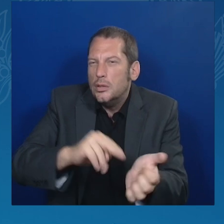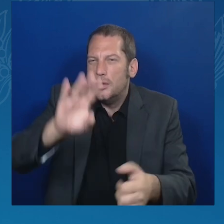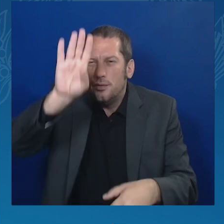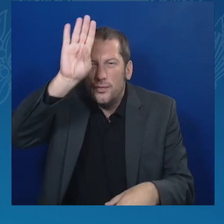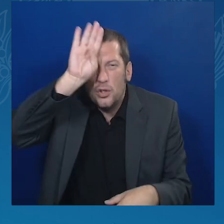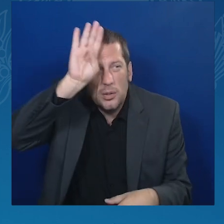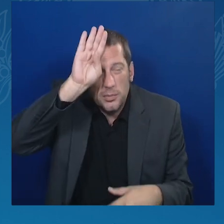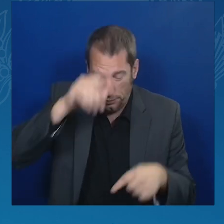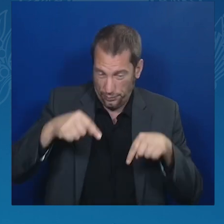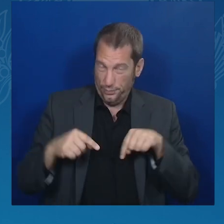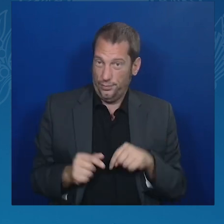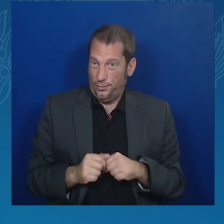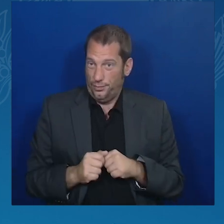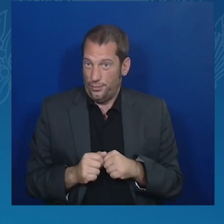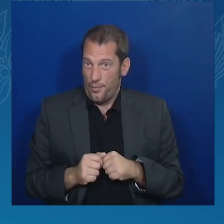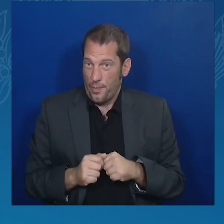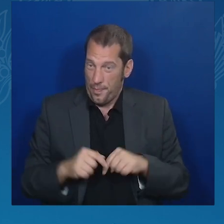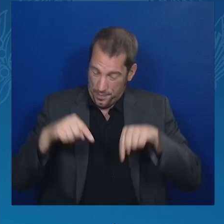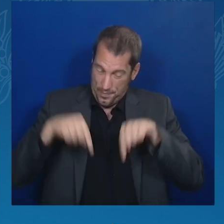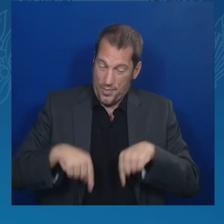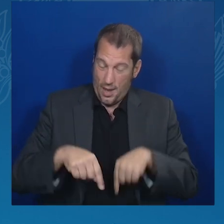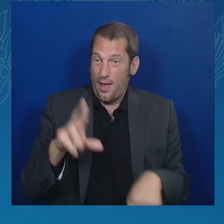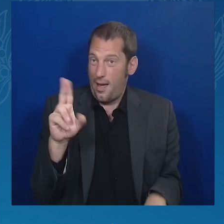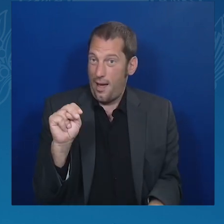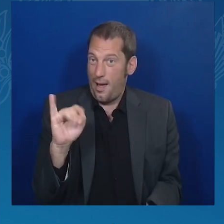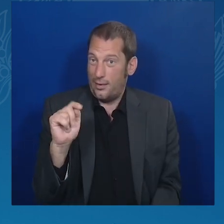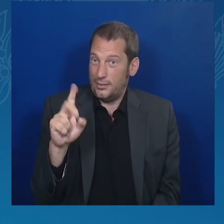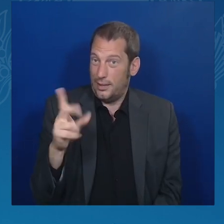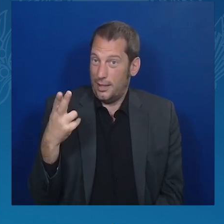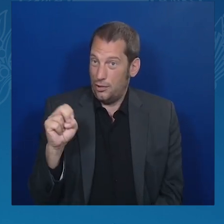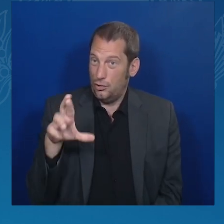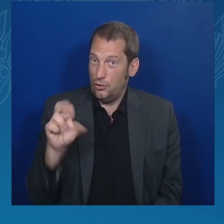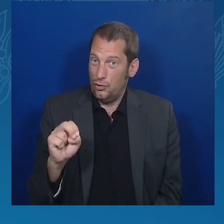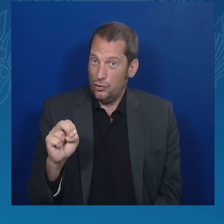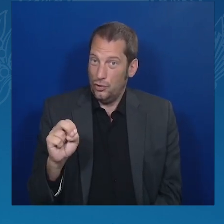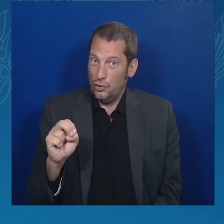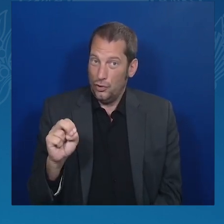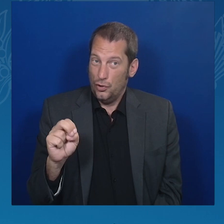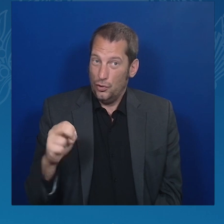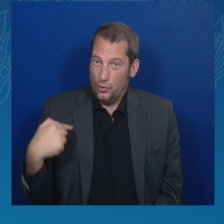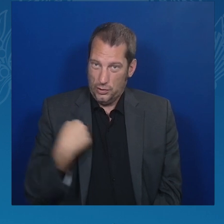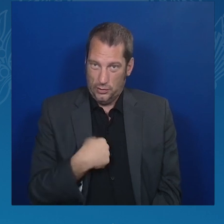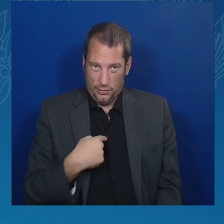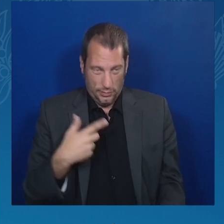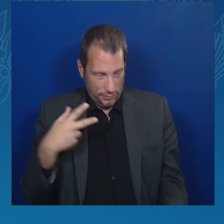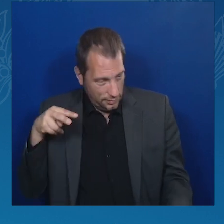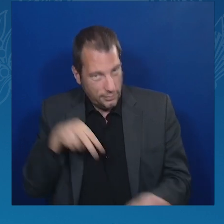So, UNITE HERE, I stand here as we are 137 days